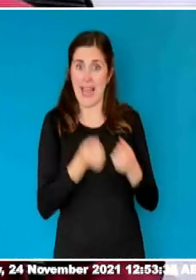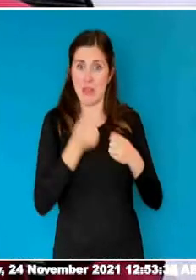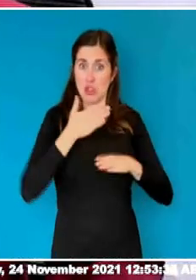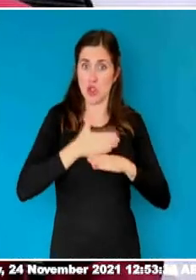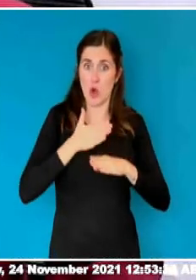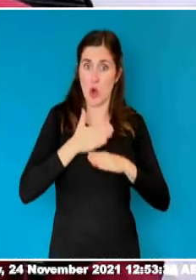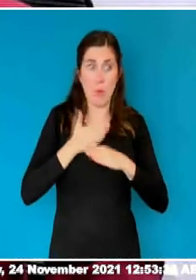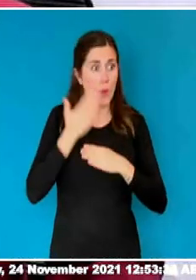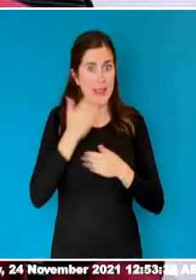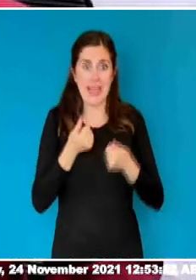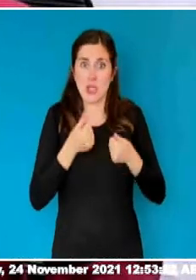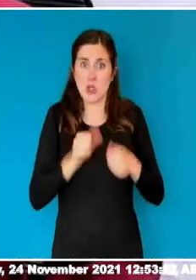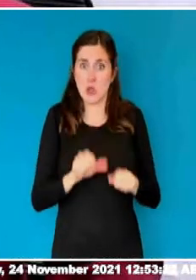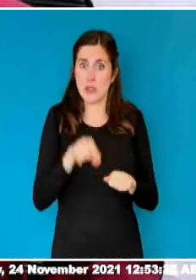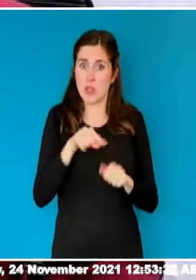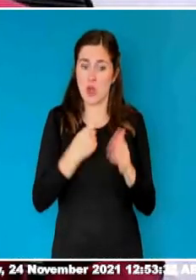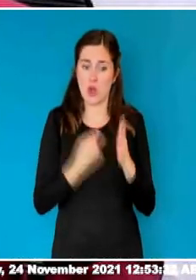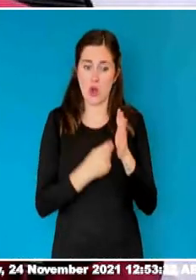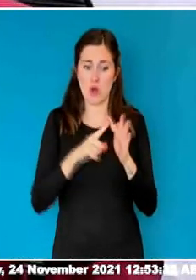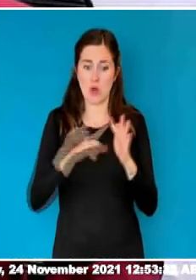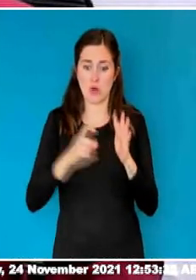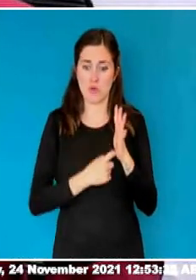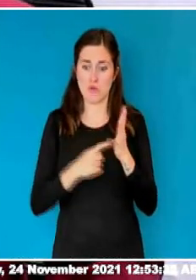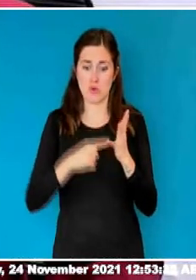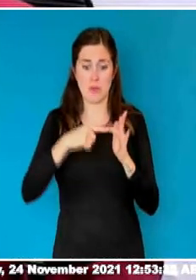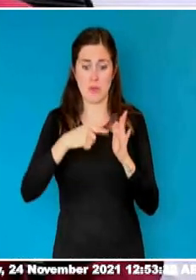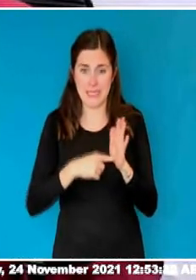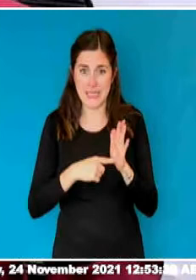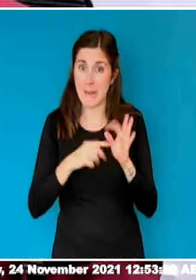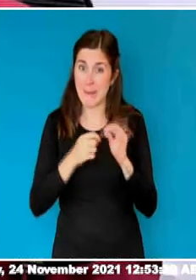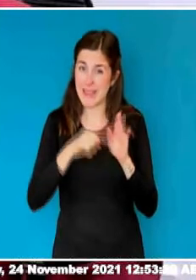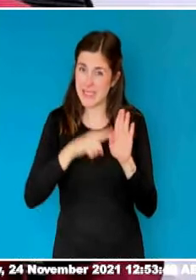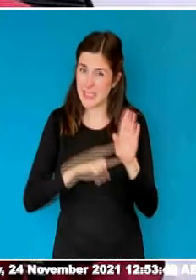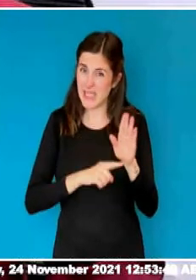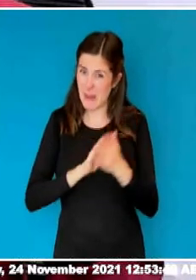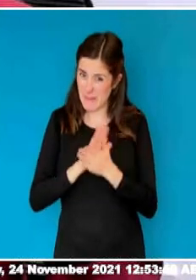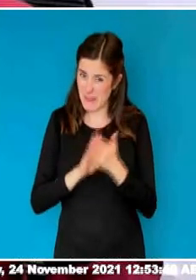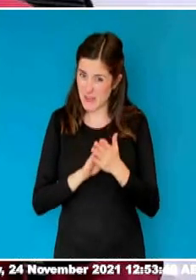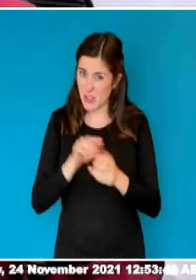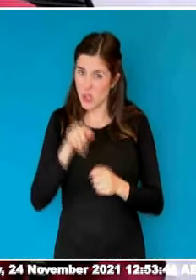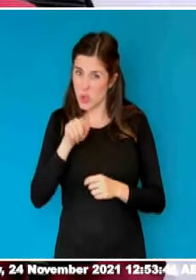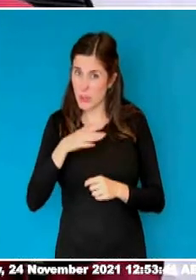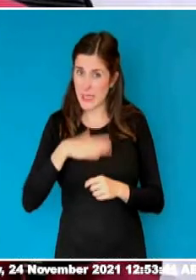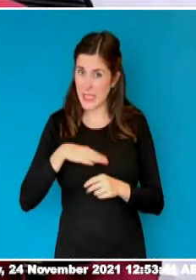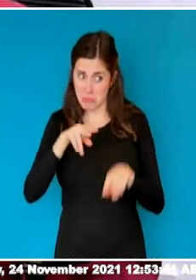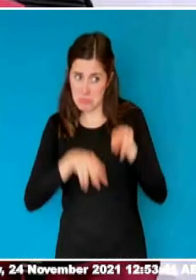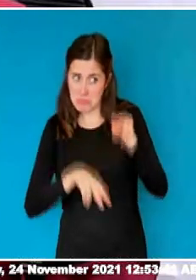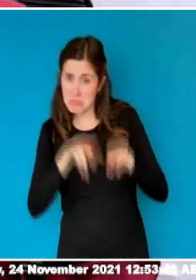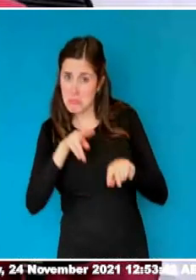it perhaps might suggest it might need to be evaluated as to whether it's (a) working or